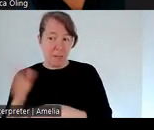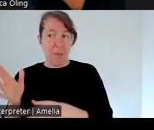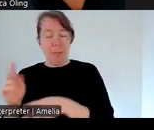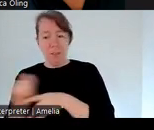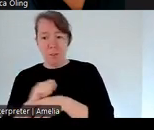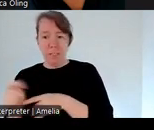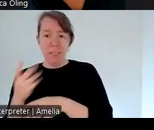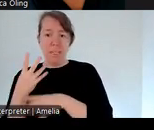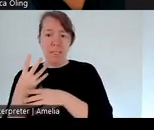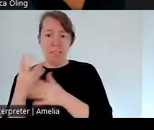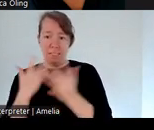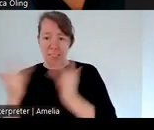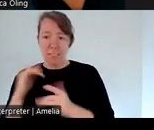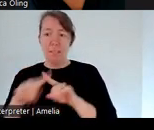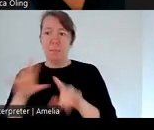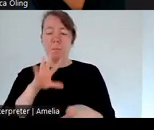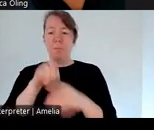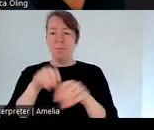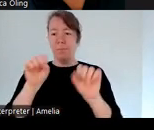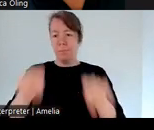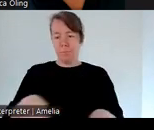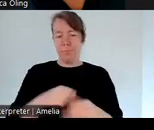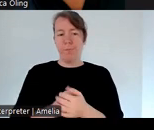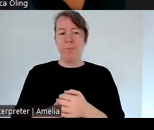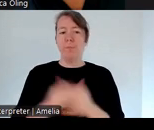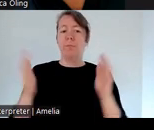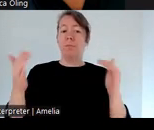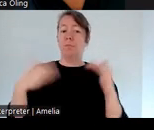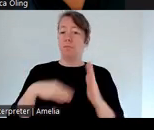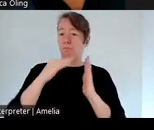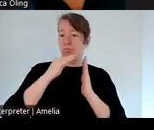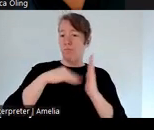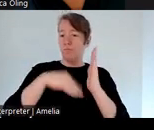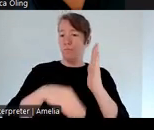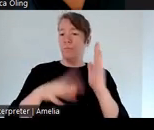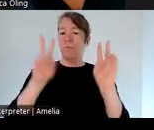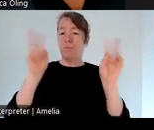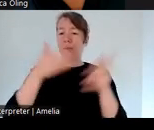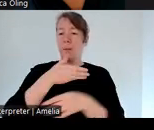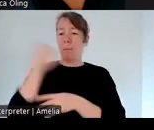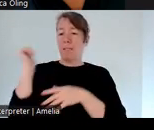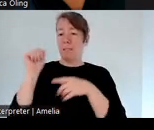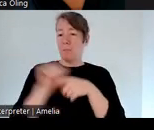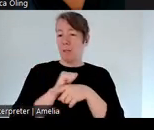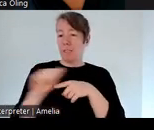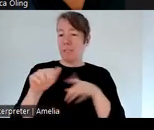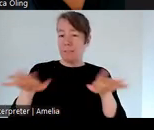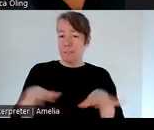We also wanted to document and share best practices more generally so that as new e-resources emerge,